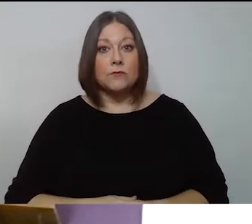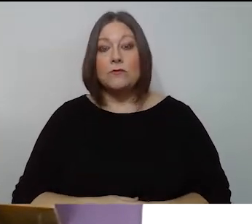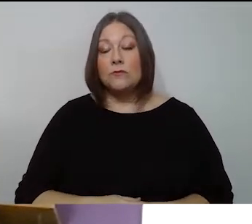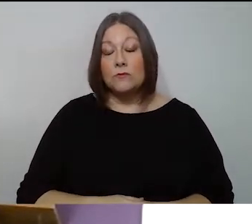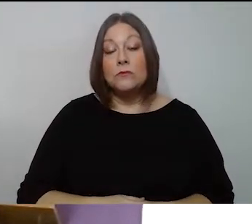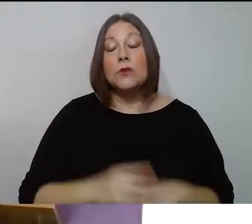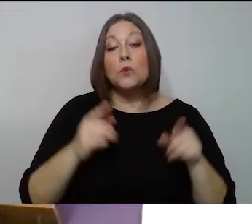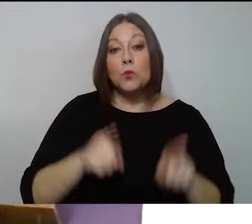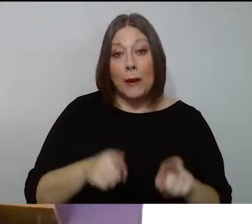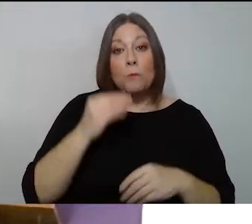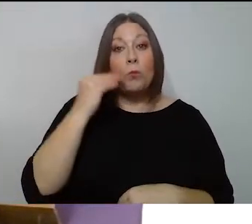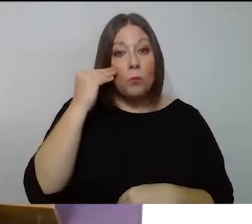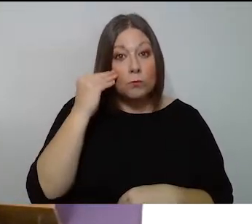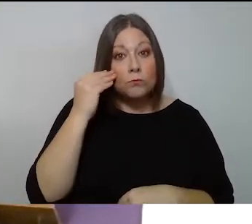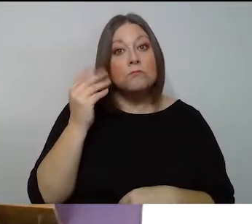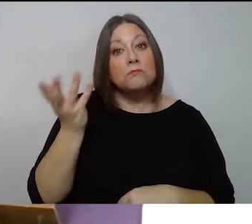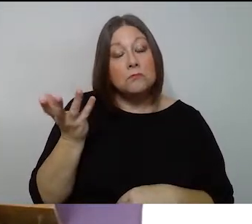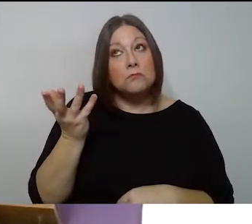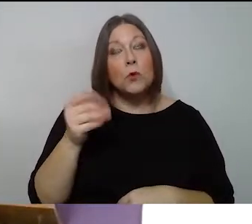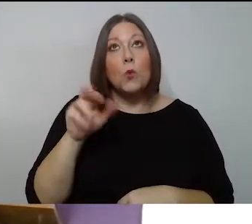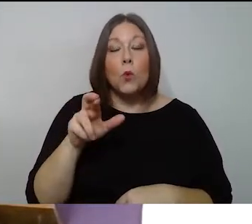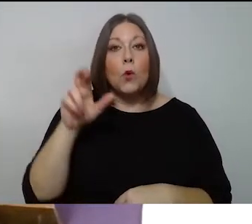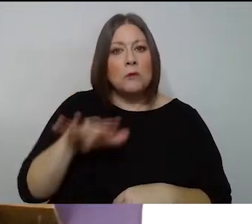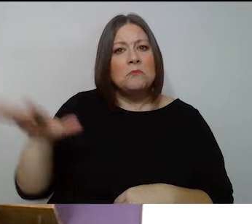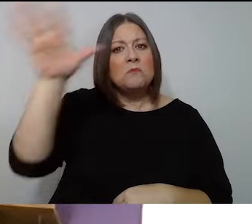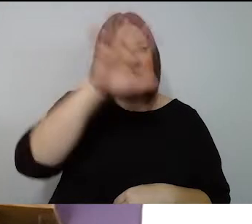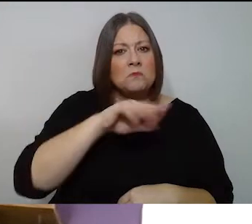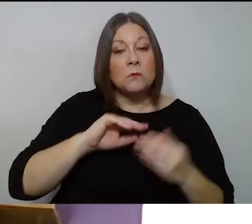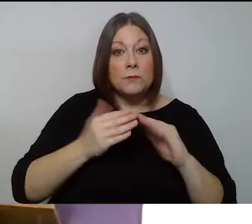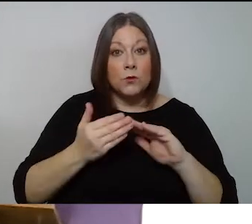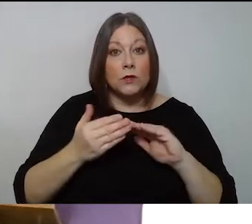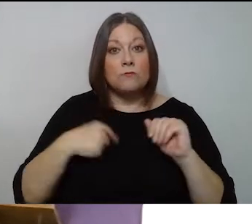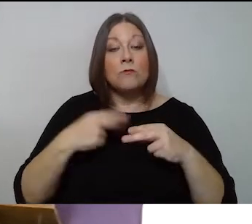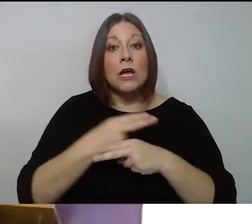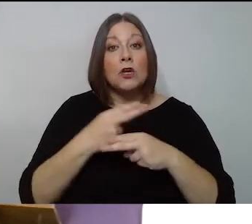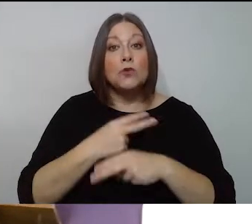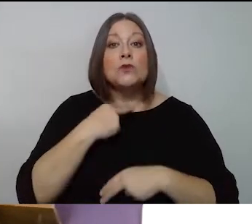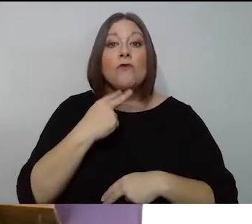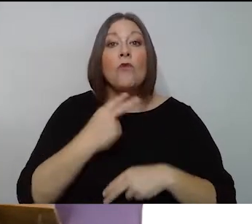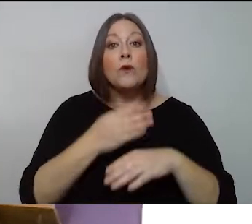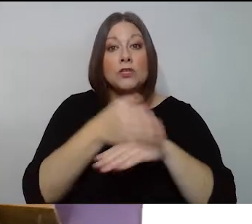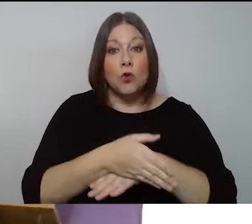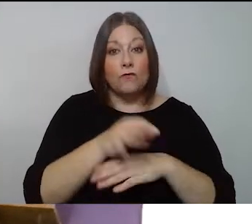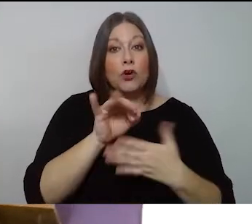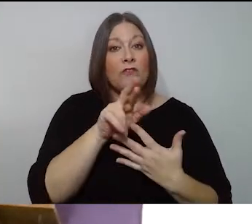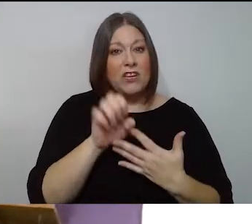Leatrice: So, when I'm at home or out in the community, I use the voice-over feature which is a